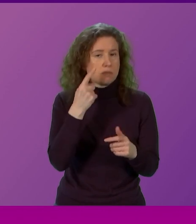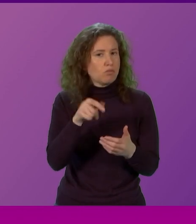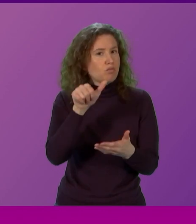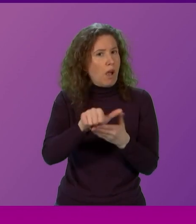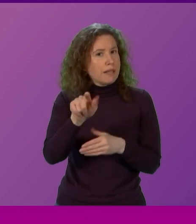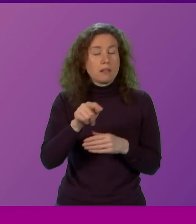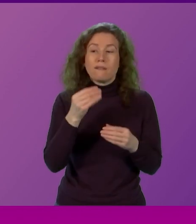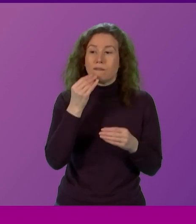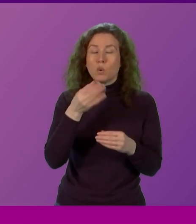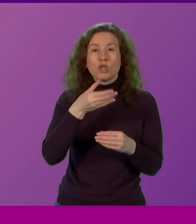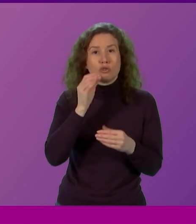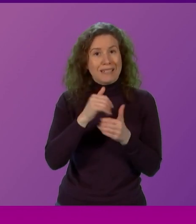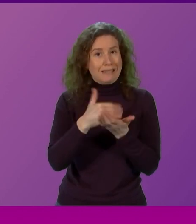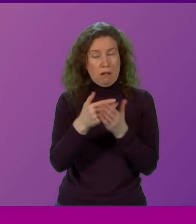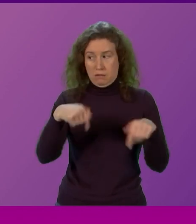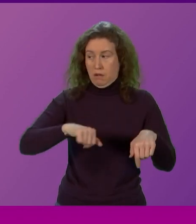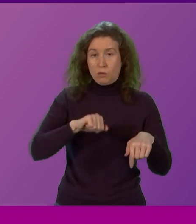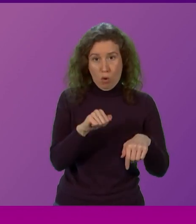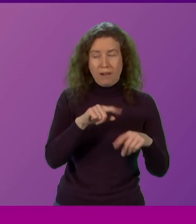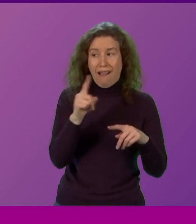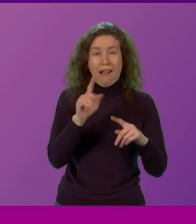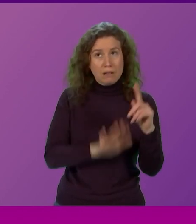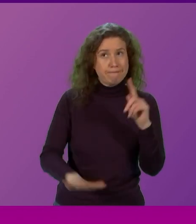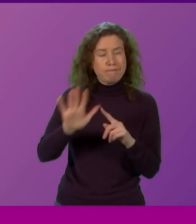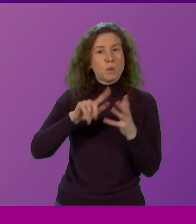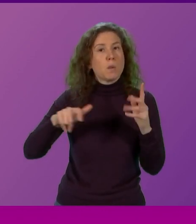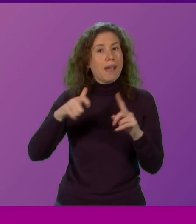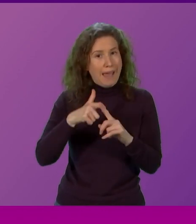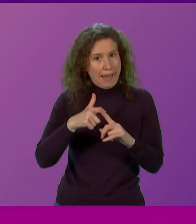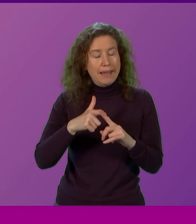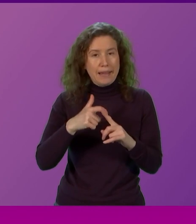The food and drinks sector in Scotland, and indeed across the whole of the UK, has borne